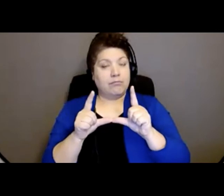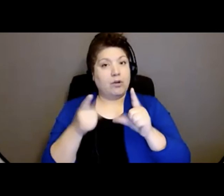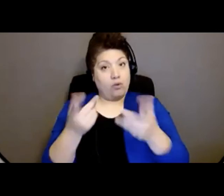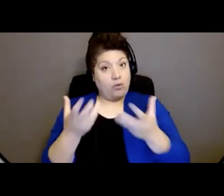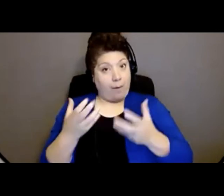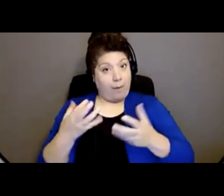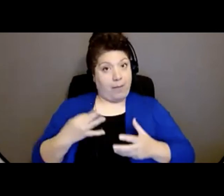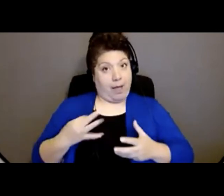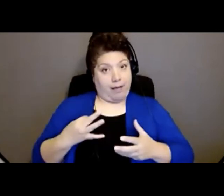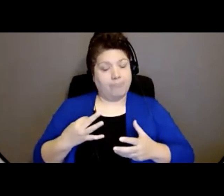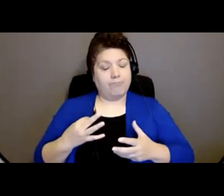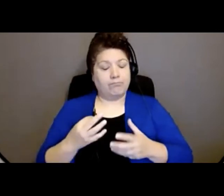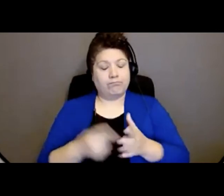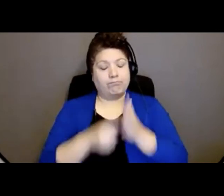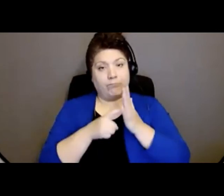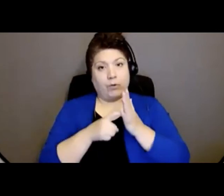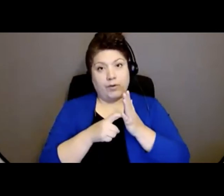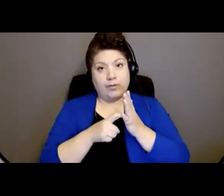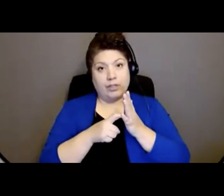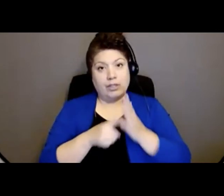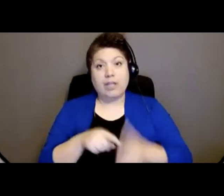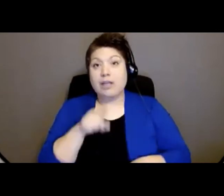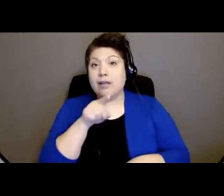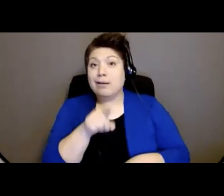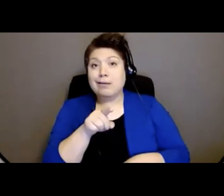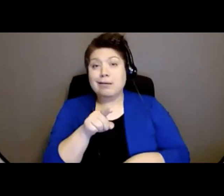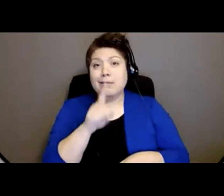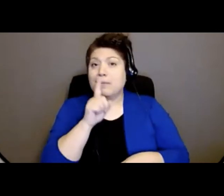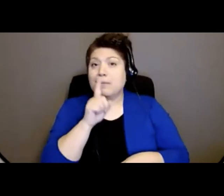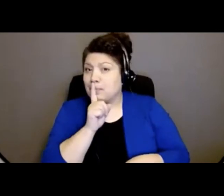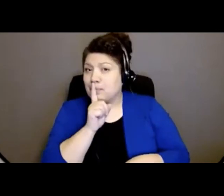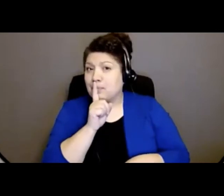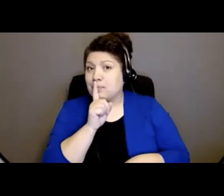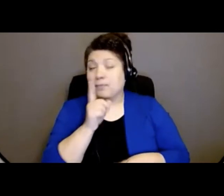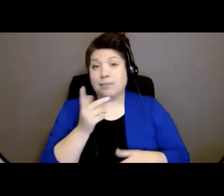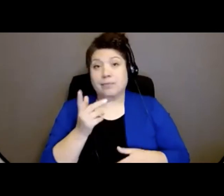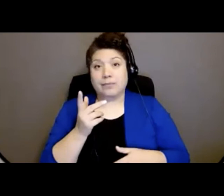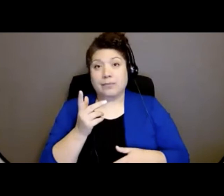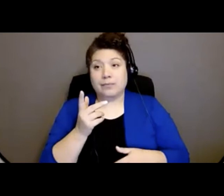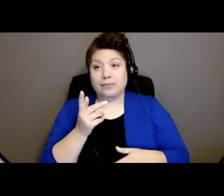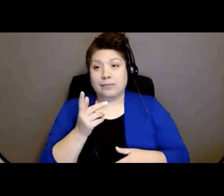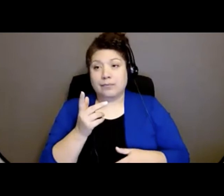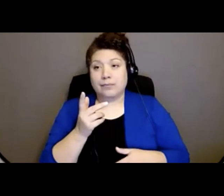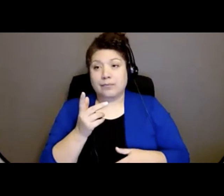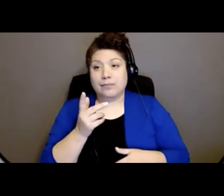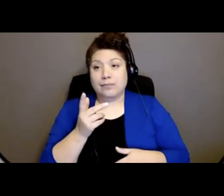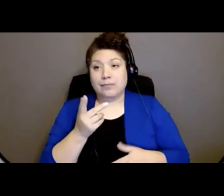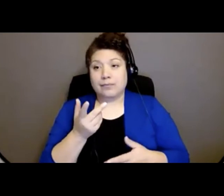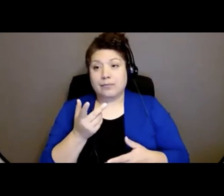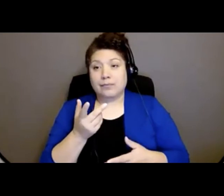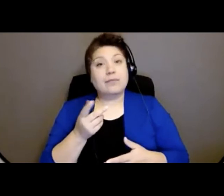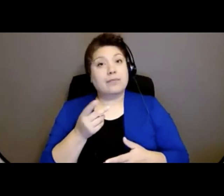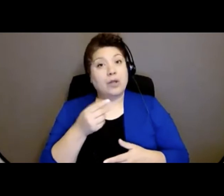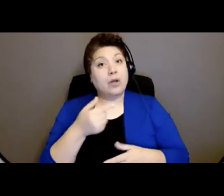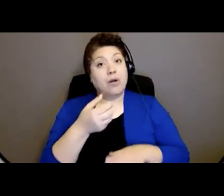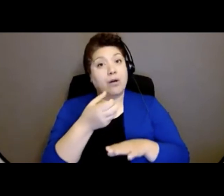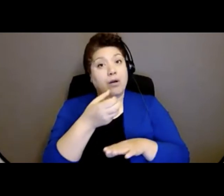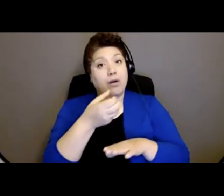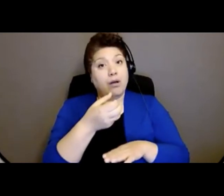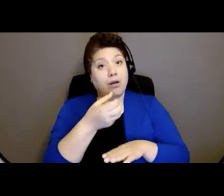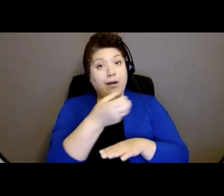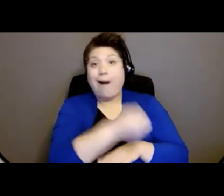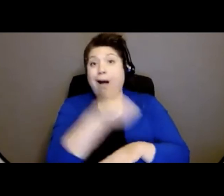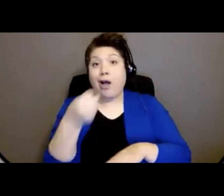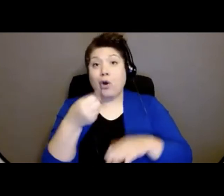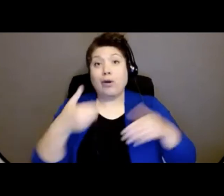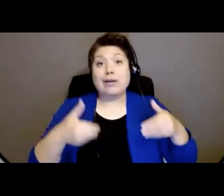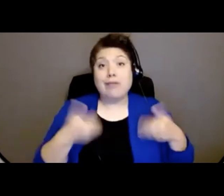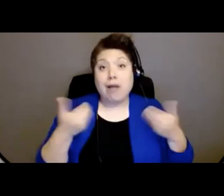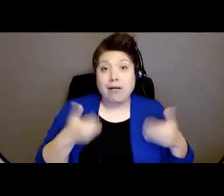THIS JOB ADVERTISEMENT ISN'T SAYING DIRECTLY WE HIRE A YOUNGER PERSON, OR WE WON'T HIRE A PERSON